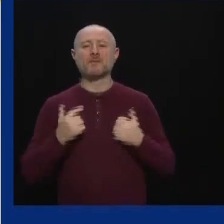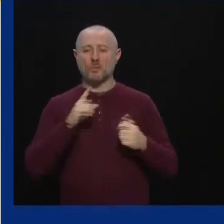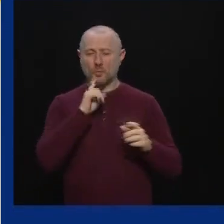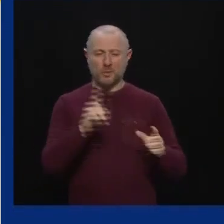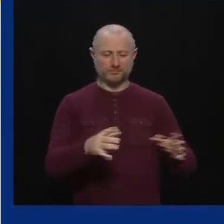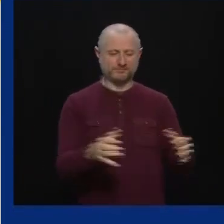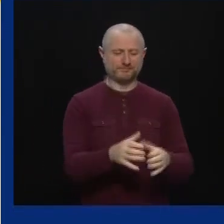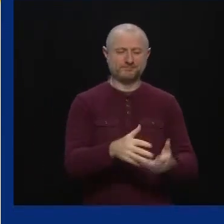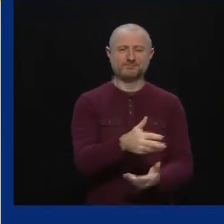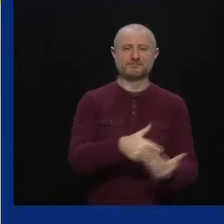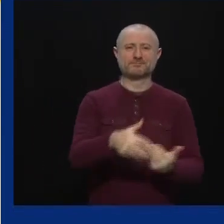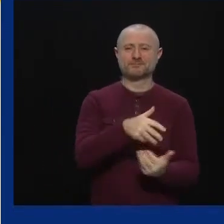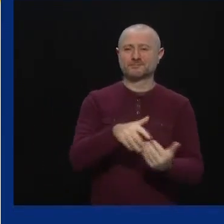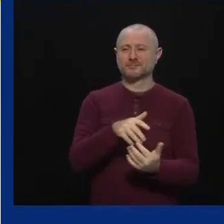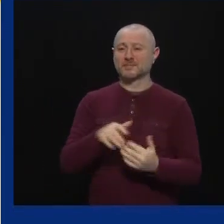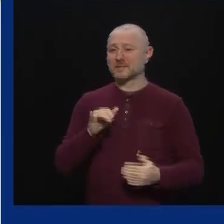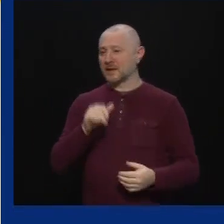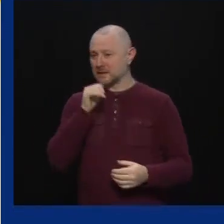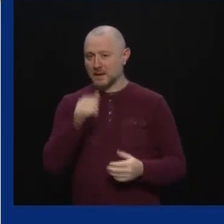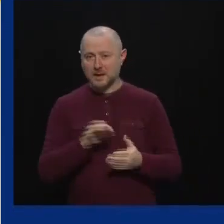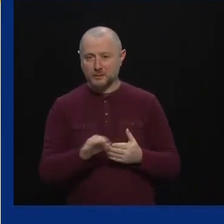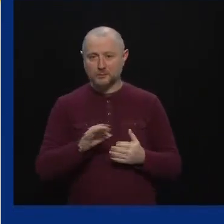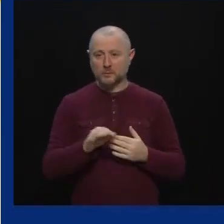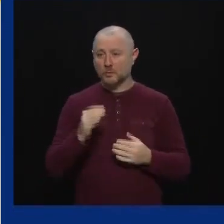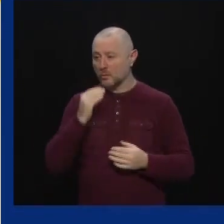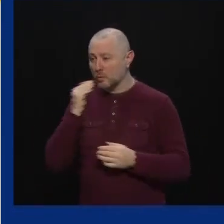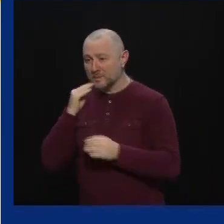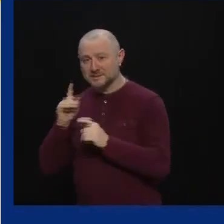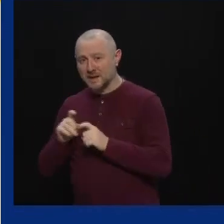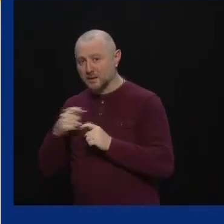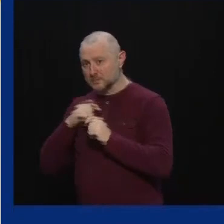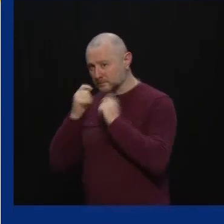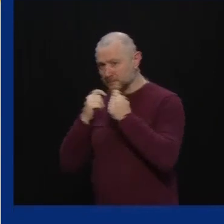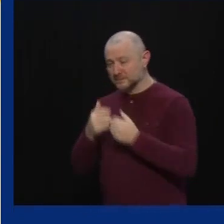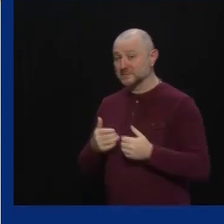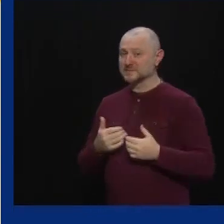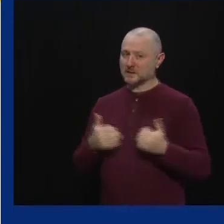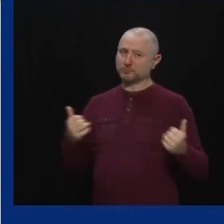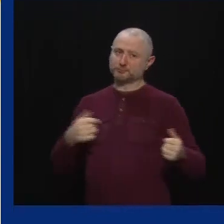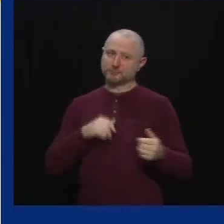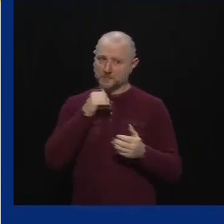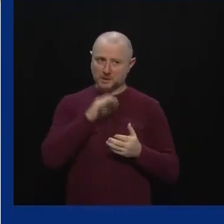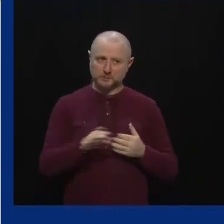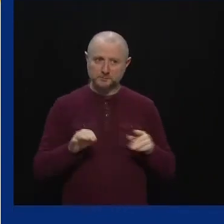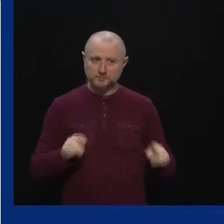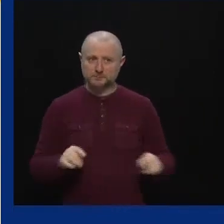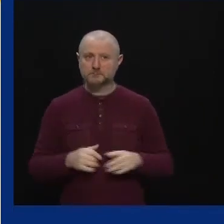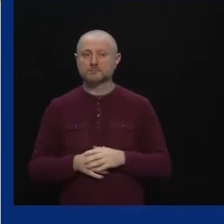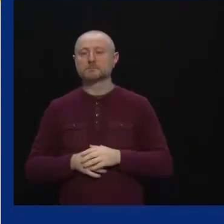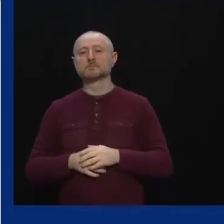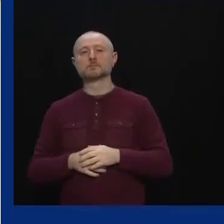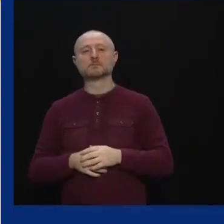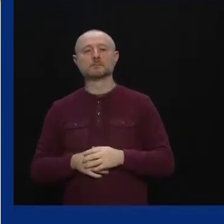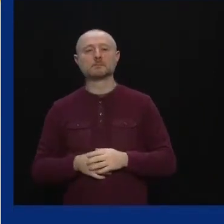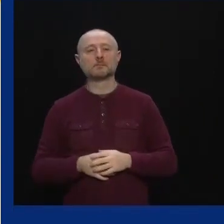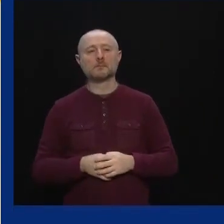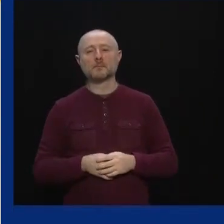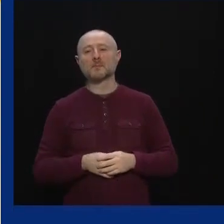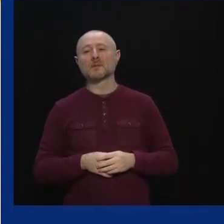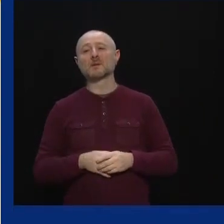WE GET THEM INTO SCHOOLS, GET THEM IN NURSING HOMES, IN OUR FACILITIES, PLACES LIKE HERE, CONGREGATE FACILITIES.